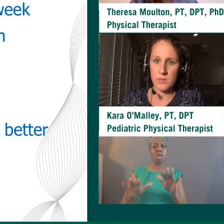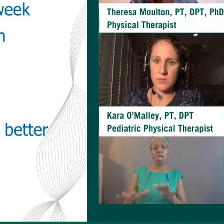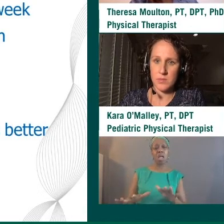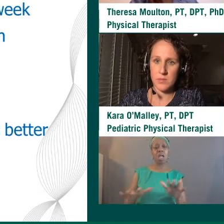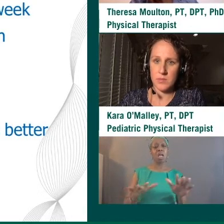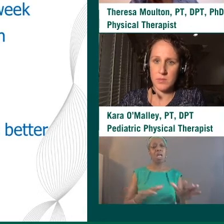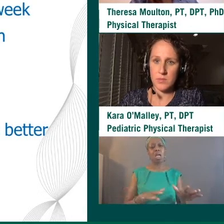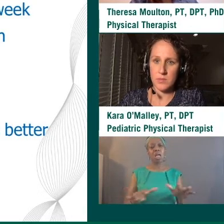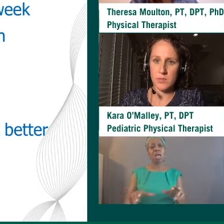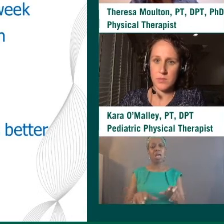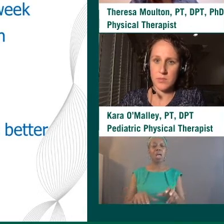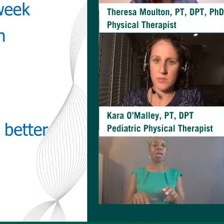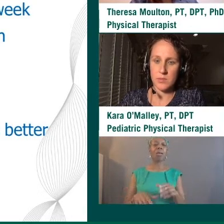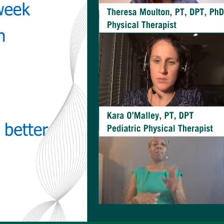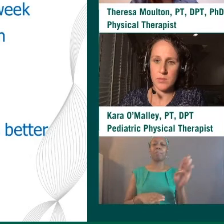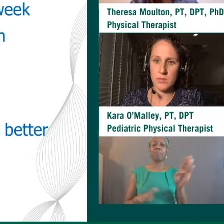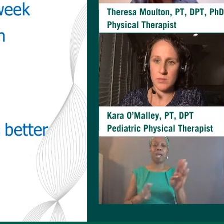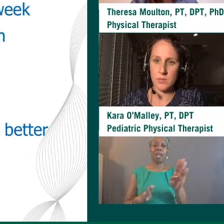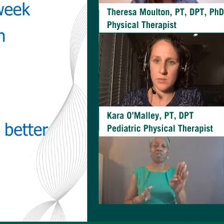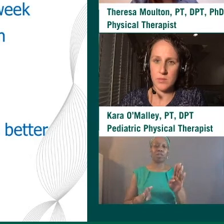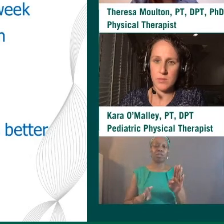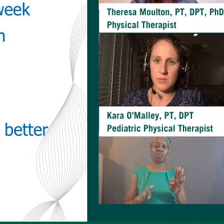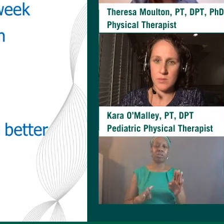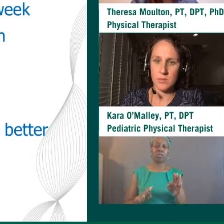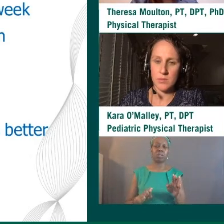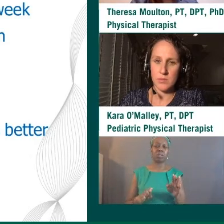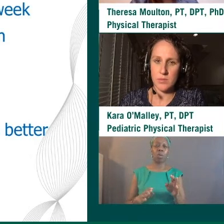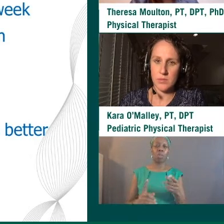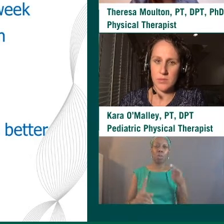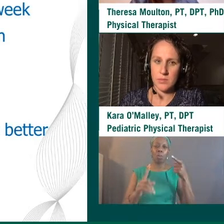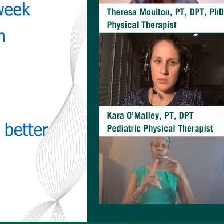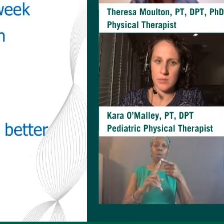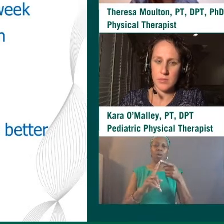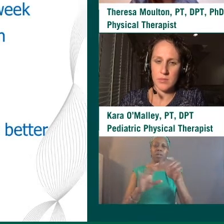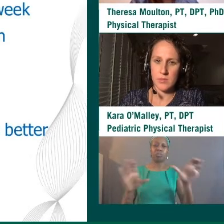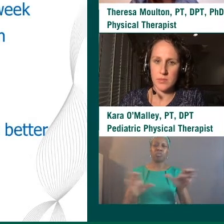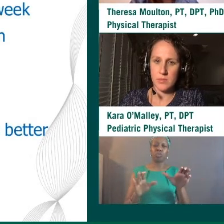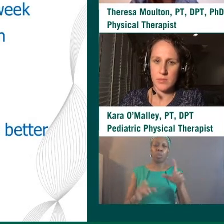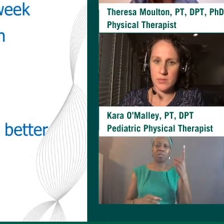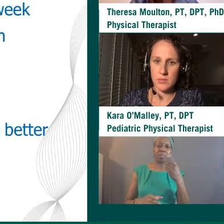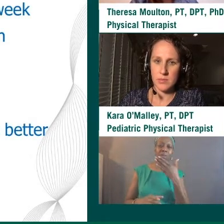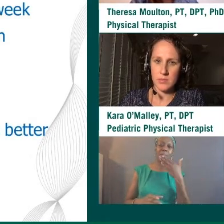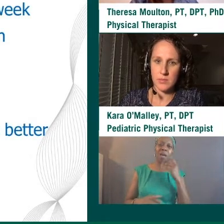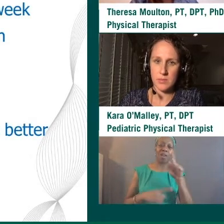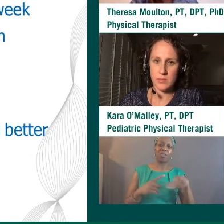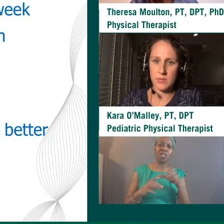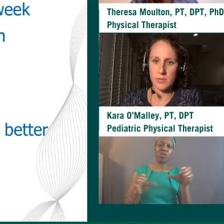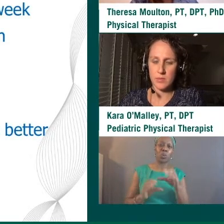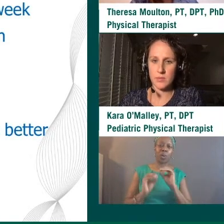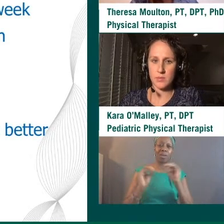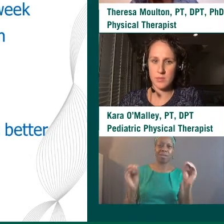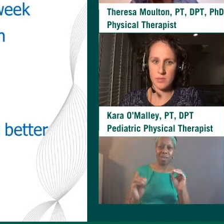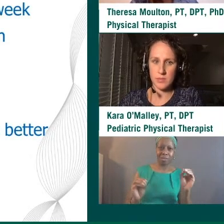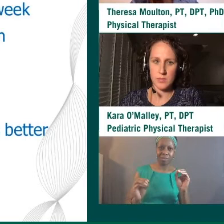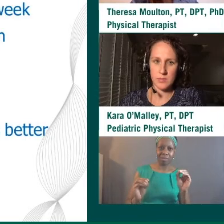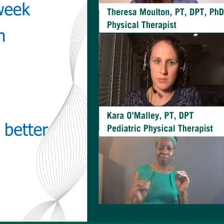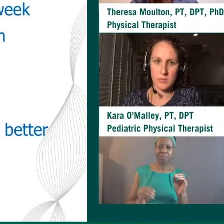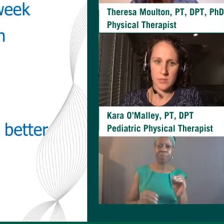And so the bottom line is doing something is better than nothing. And the reason that there is no duration on this